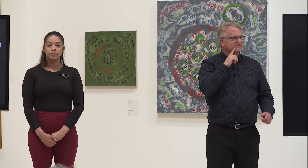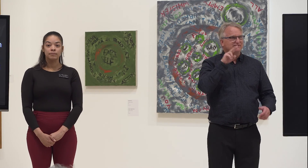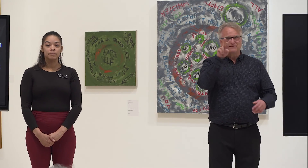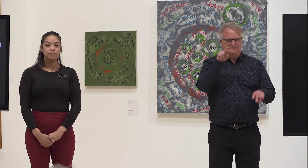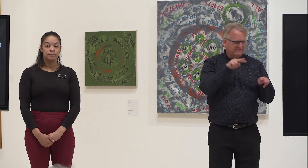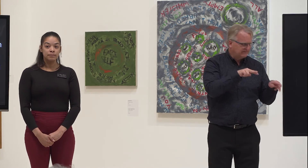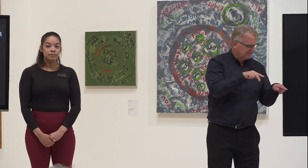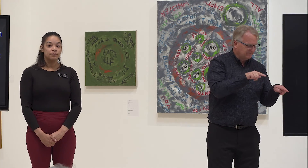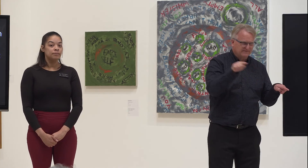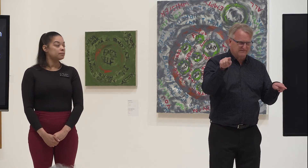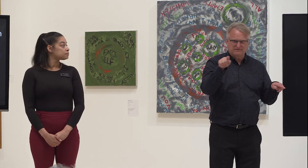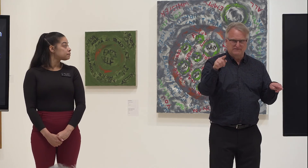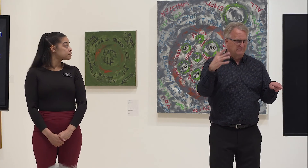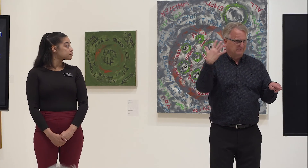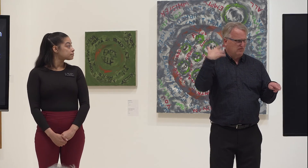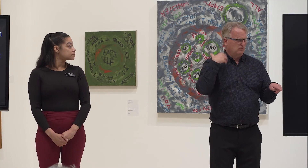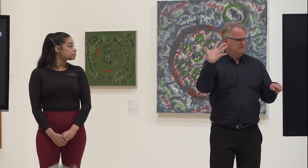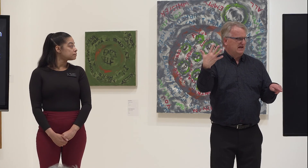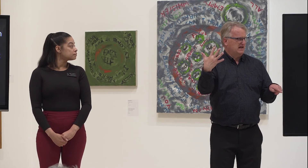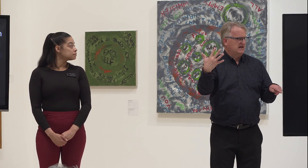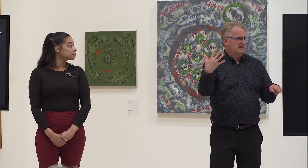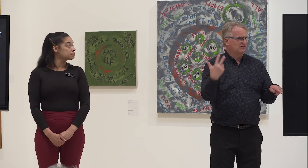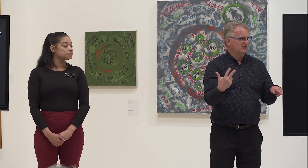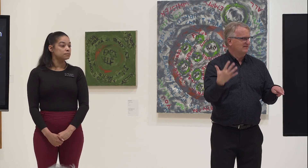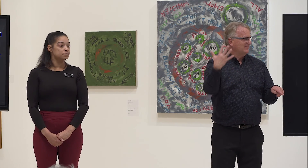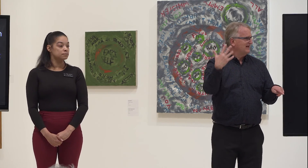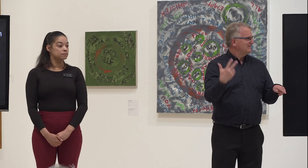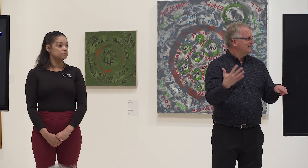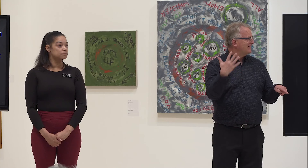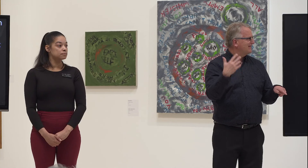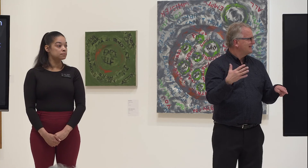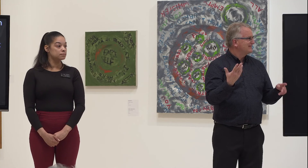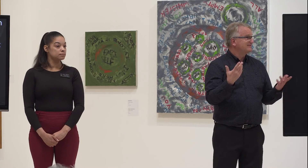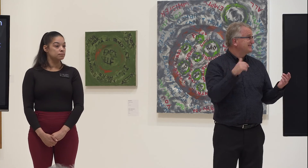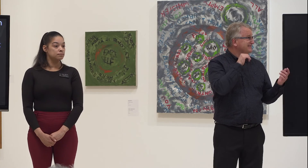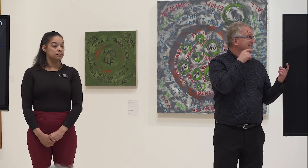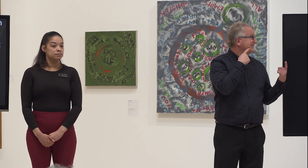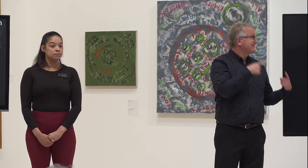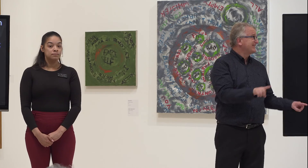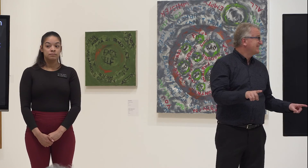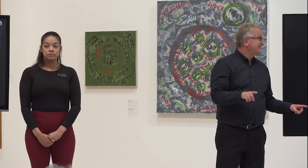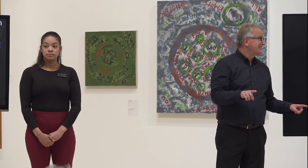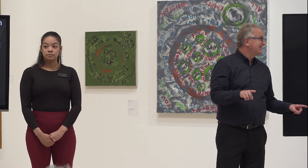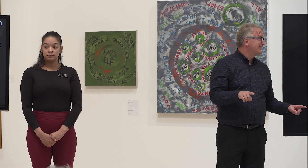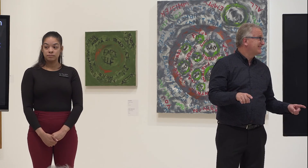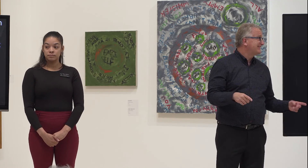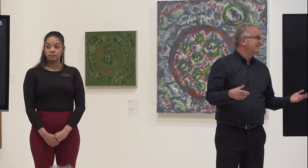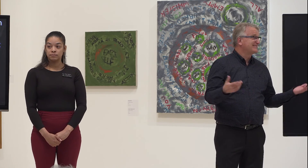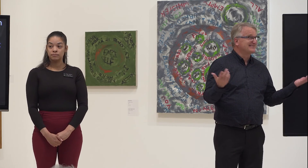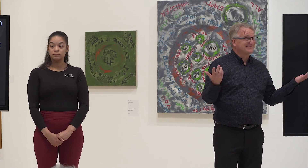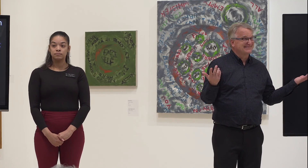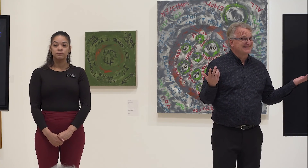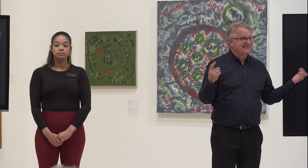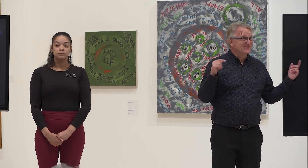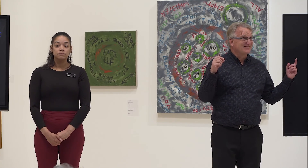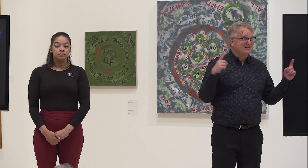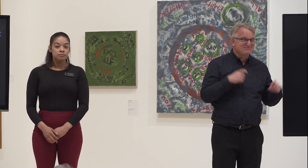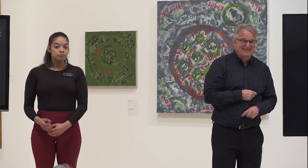so that Deaf people have the ability to research an interpreter and see what their Yelp reviews are like. I don't know--maybe that'll work, maybe it won't work.